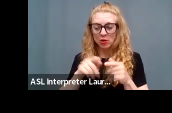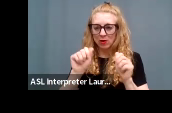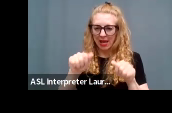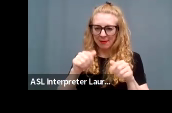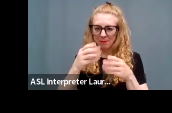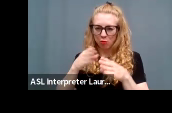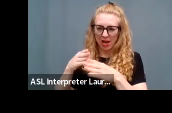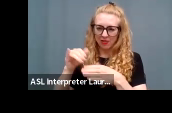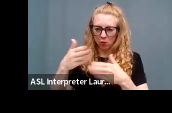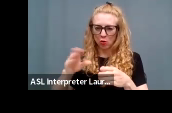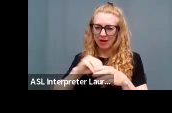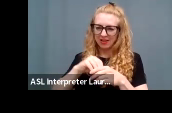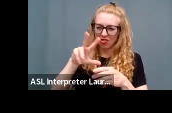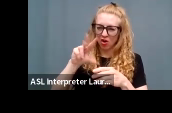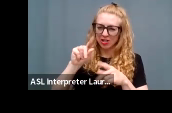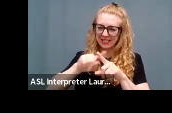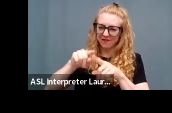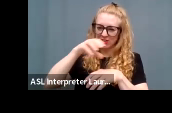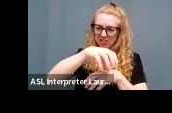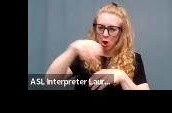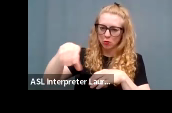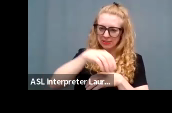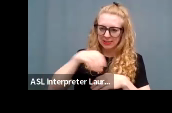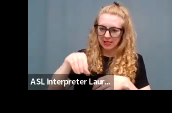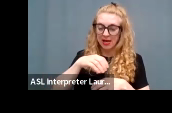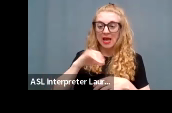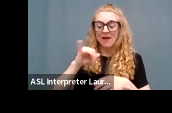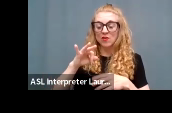and if you mount it on the ceiling you can even see if somebody's fallen so one of the problems